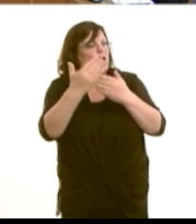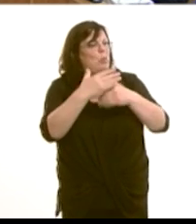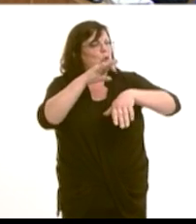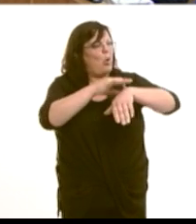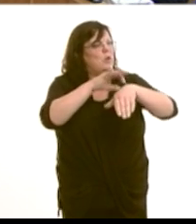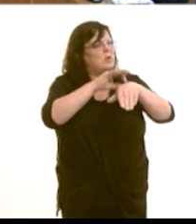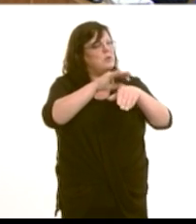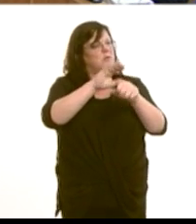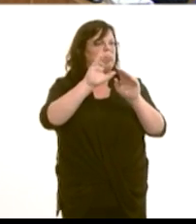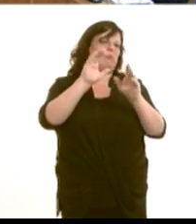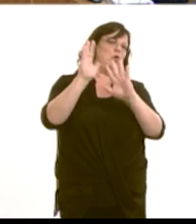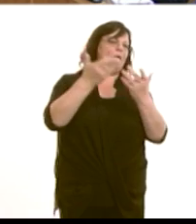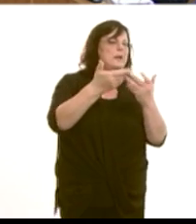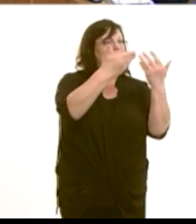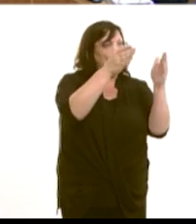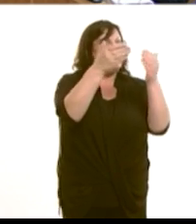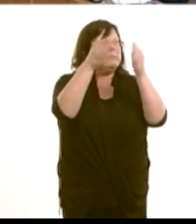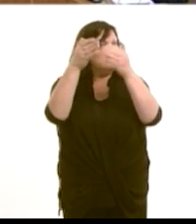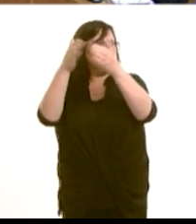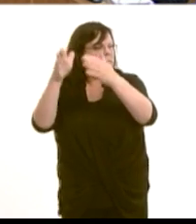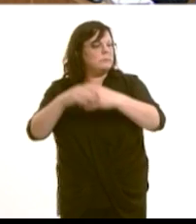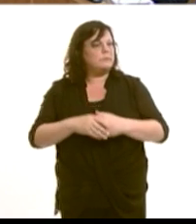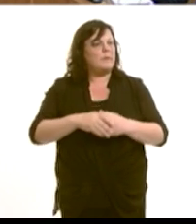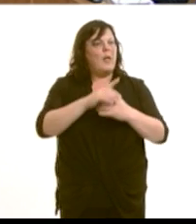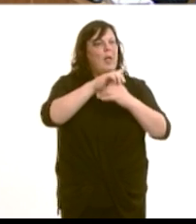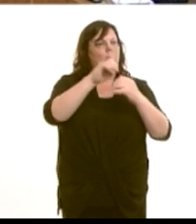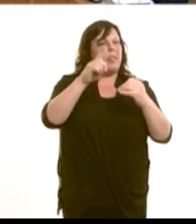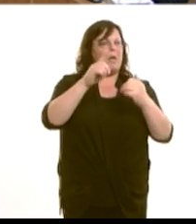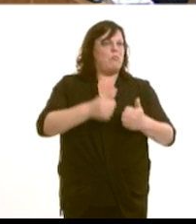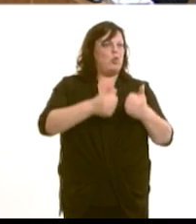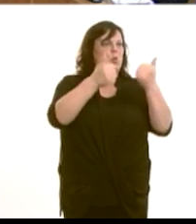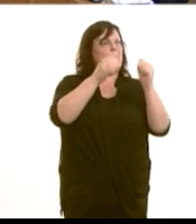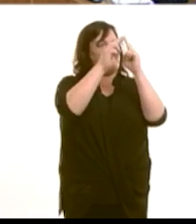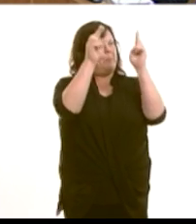Of course, they provide buildings of the highest quality for GPs.